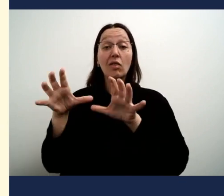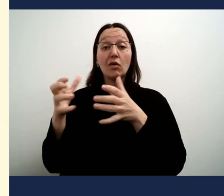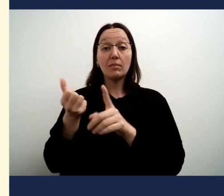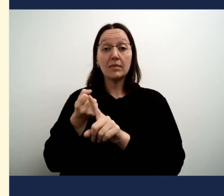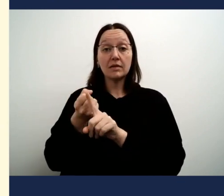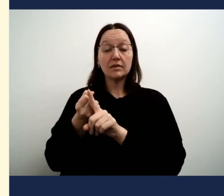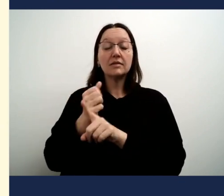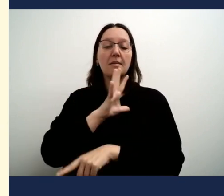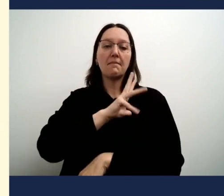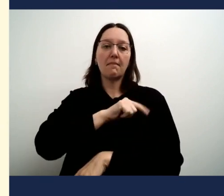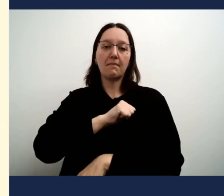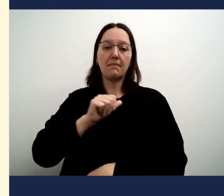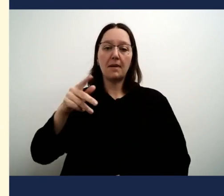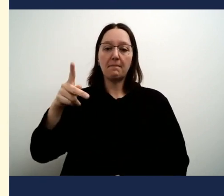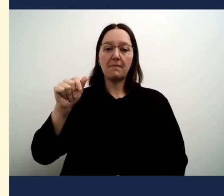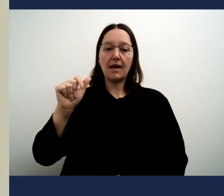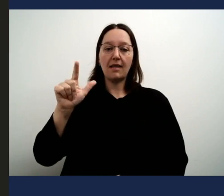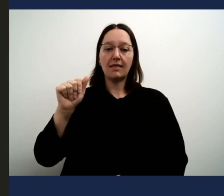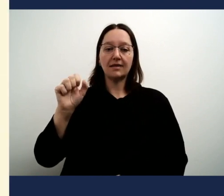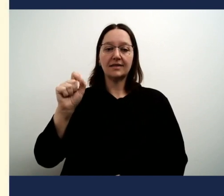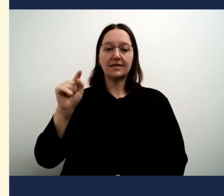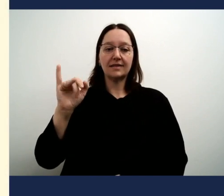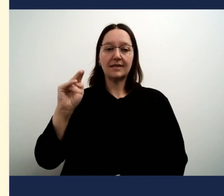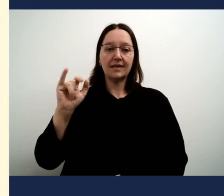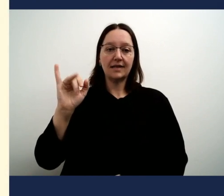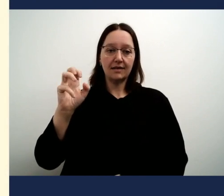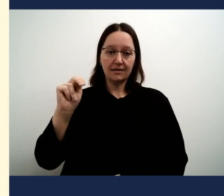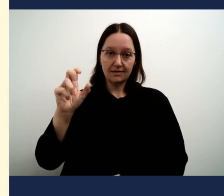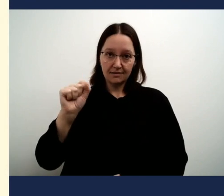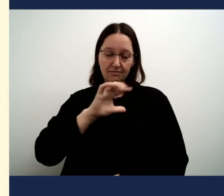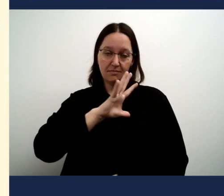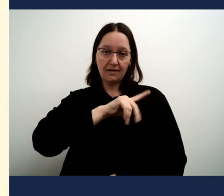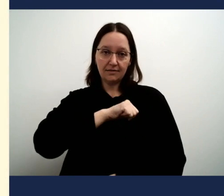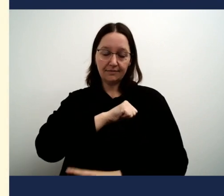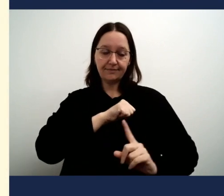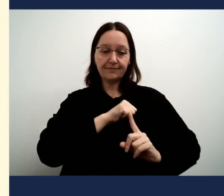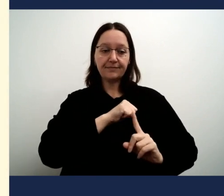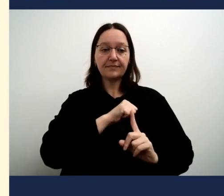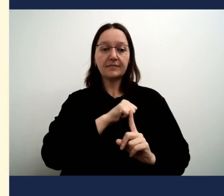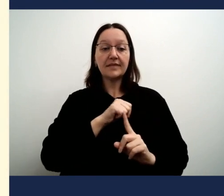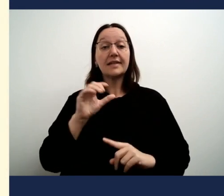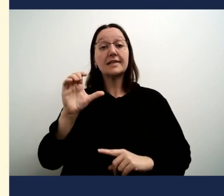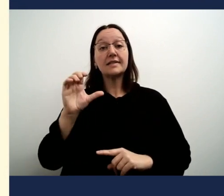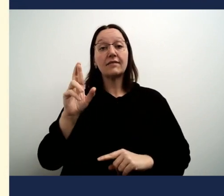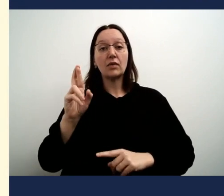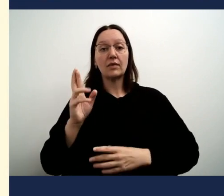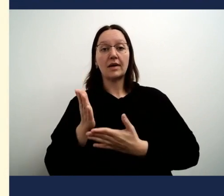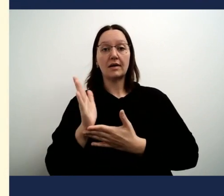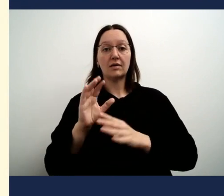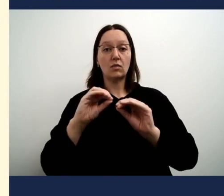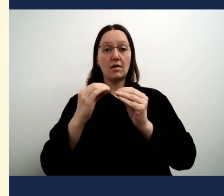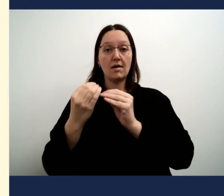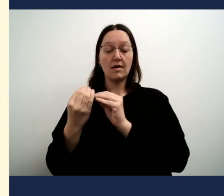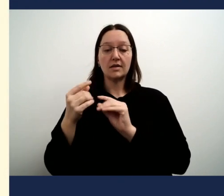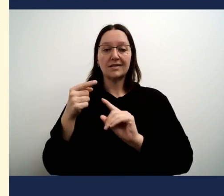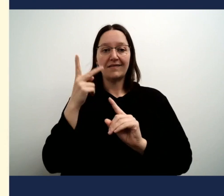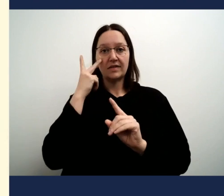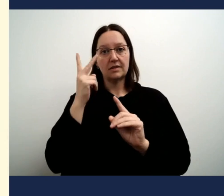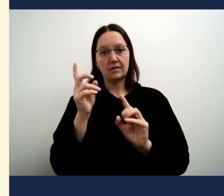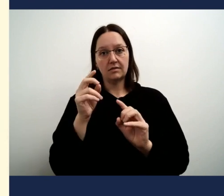was yelling "you Muslims must die" before assaulting her and then Laddia. In number of last